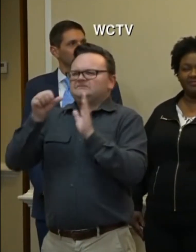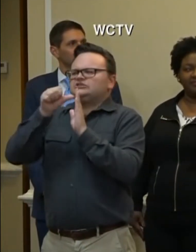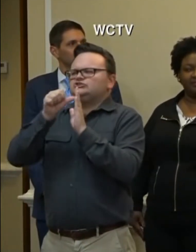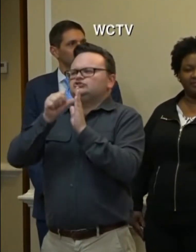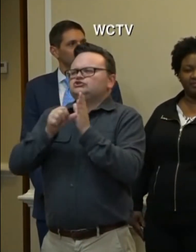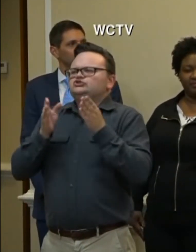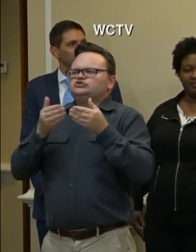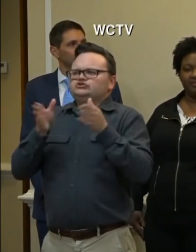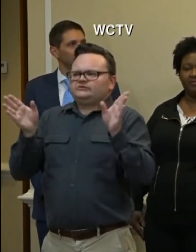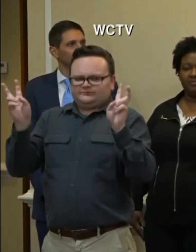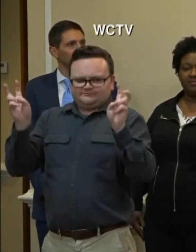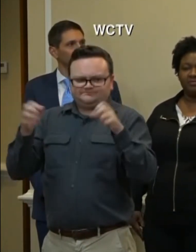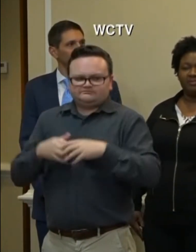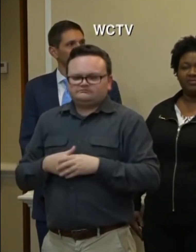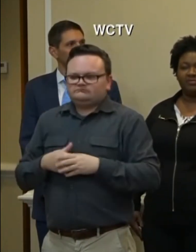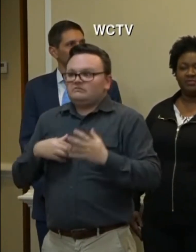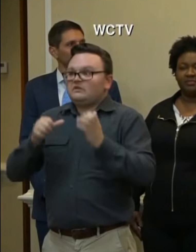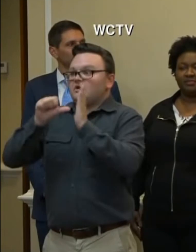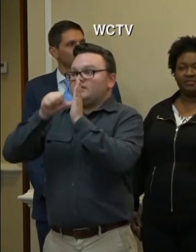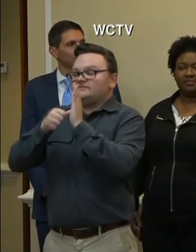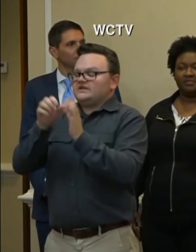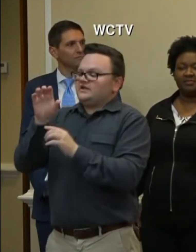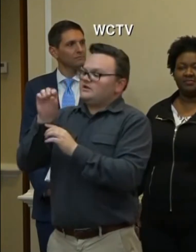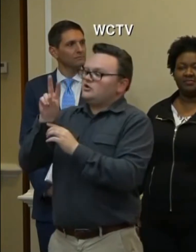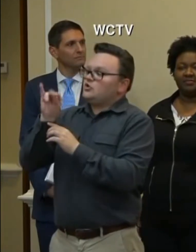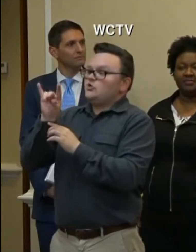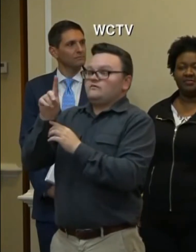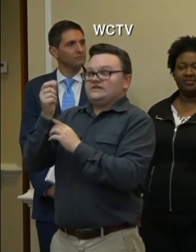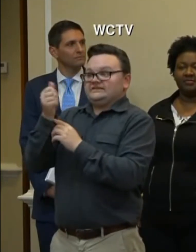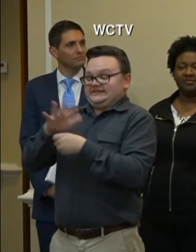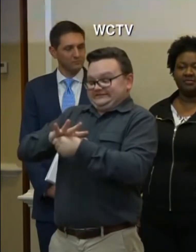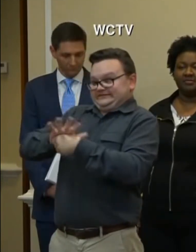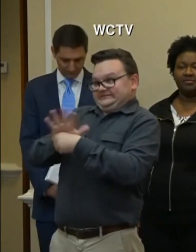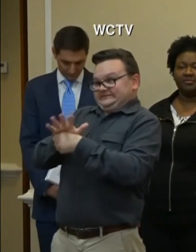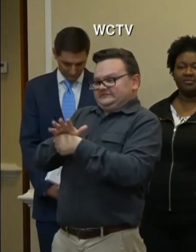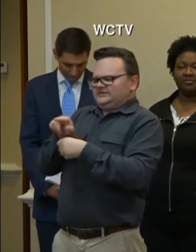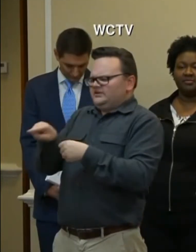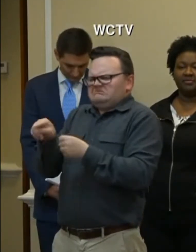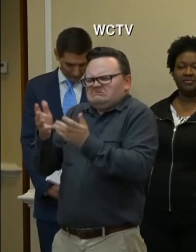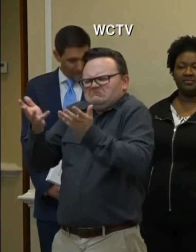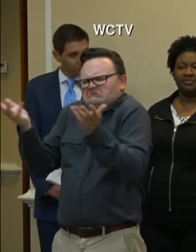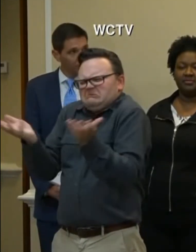continue to understand what Kovan 19 is this is a new virus that you can think